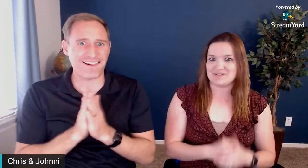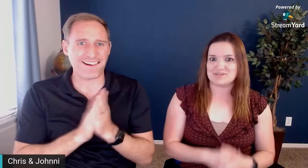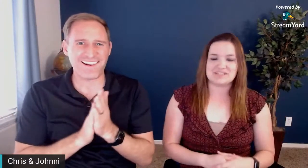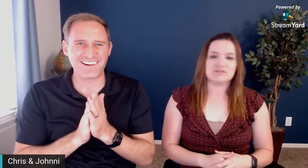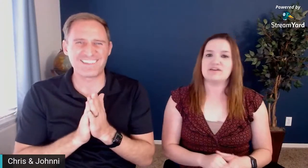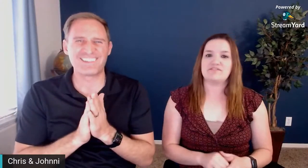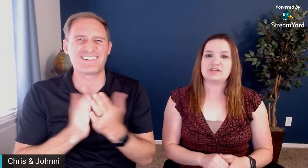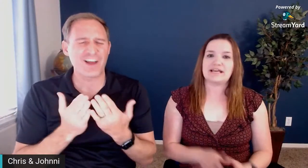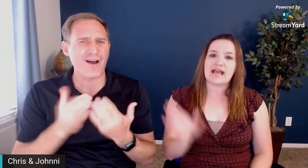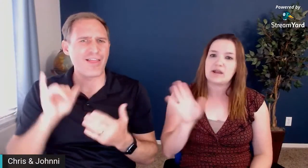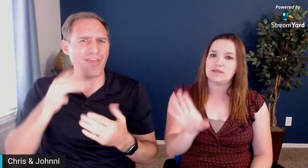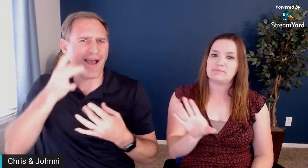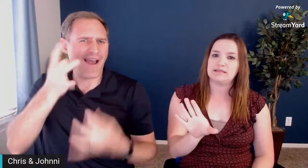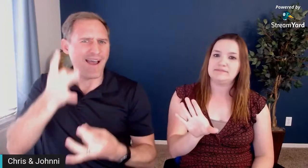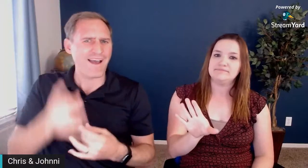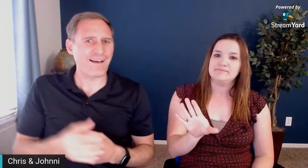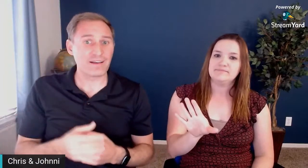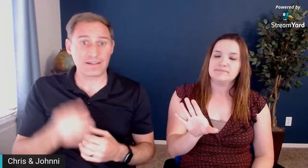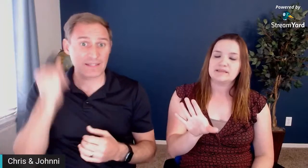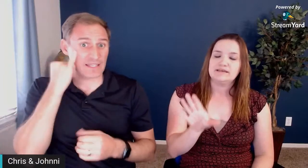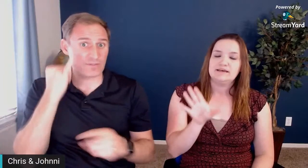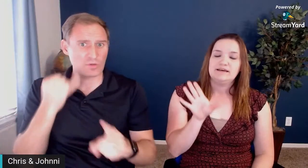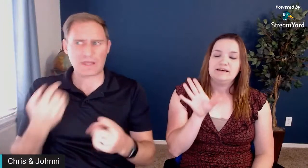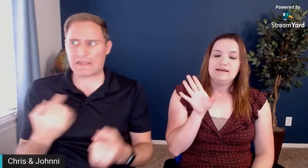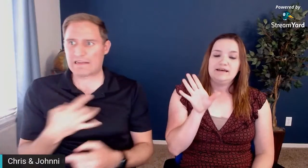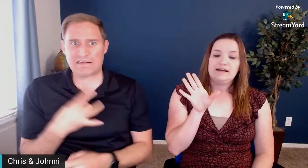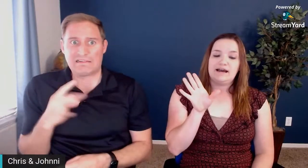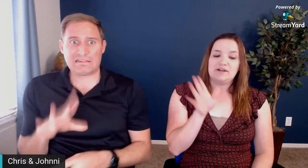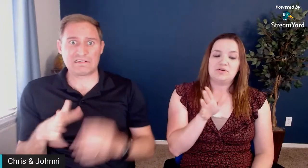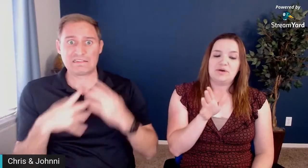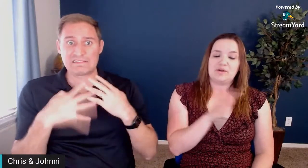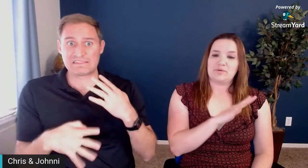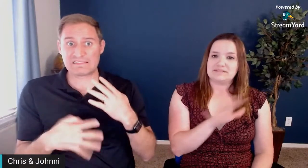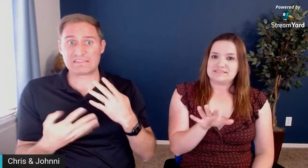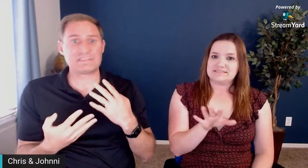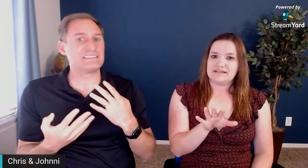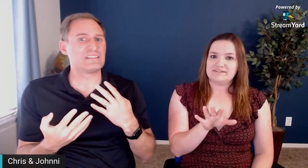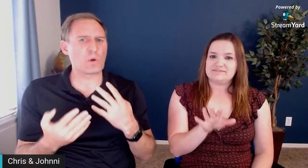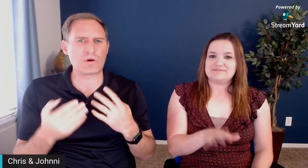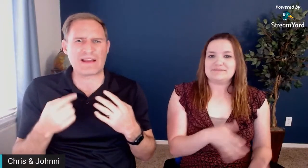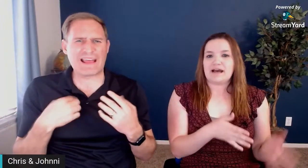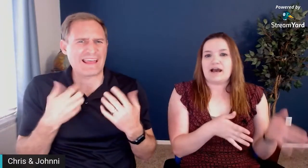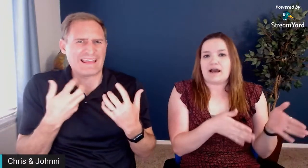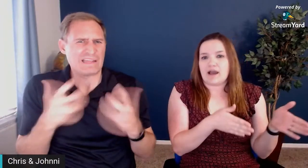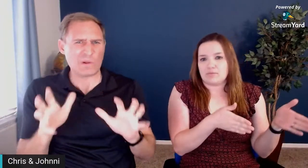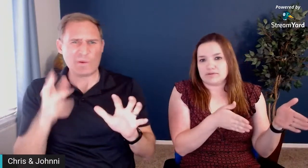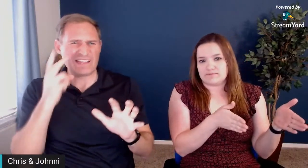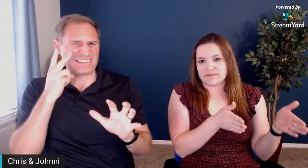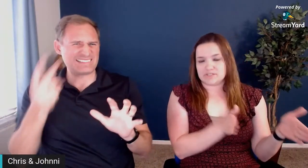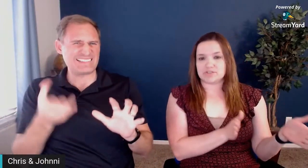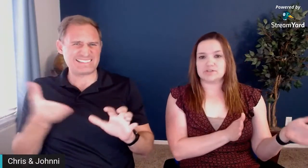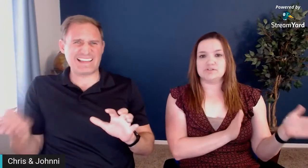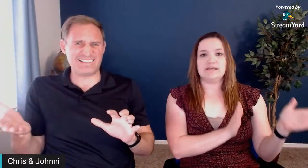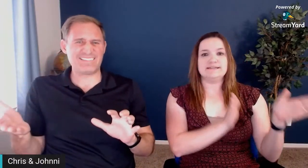intrigues you if you're like i don't like blood i don't i don't want to see stuff i would venture a